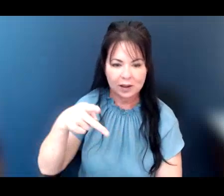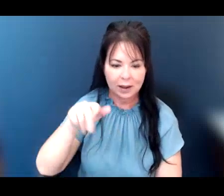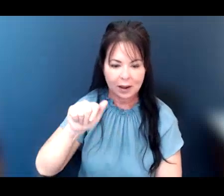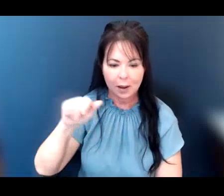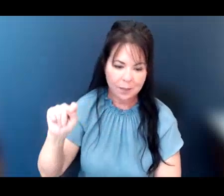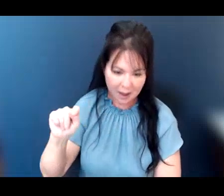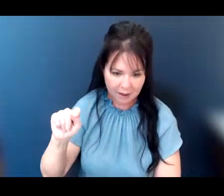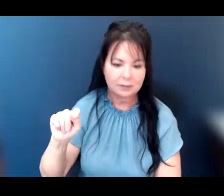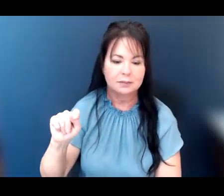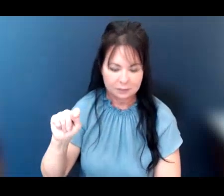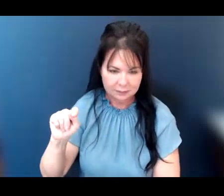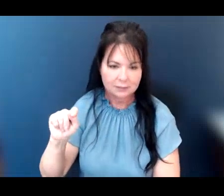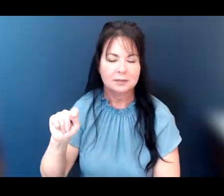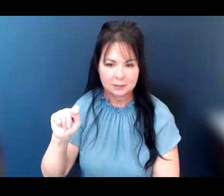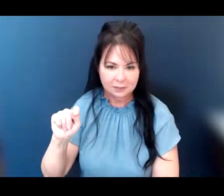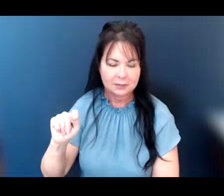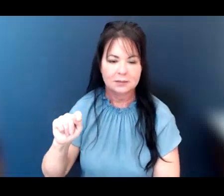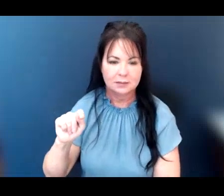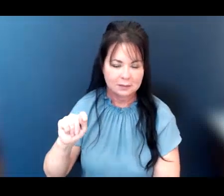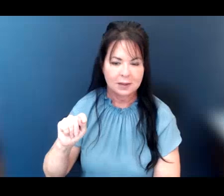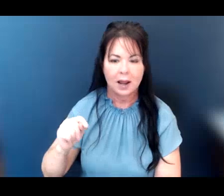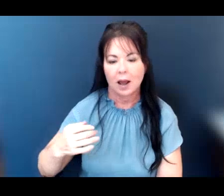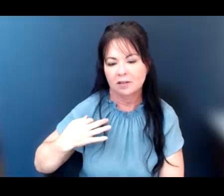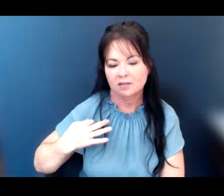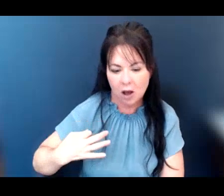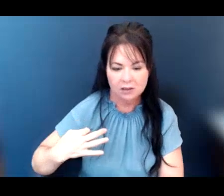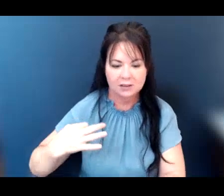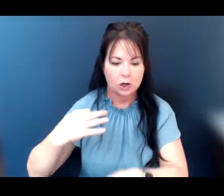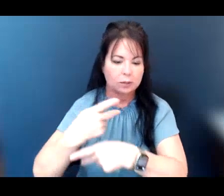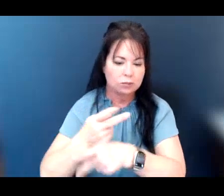And it's what vendors who have a fixed product